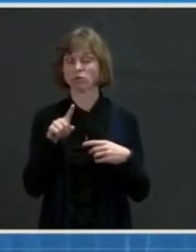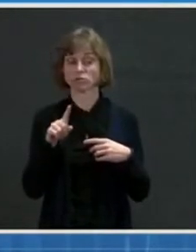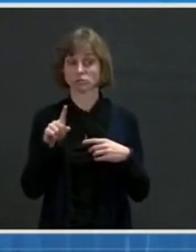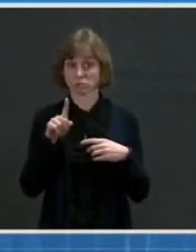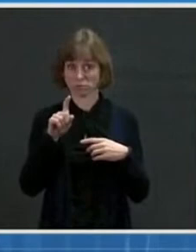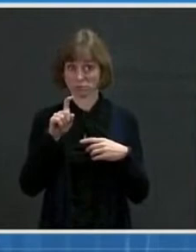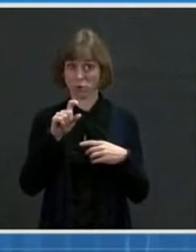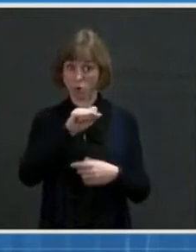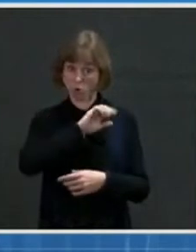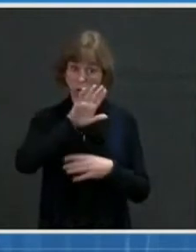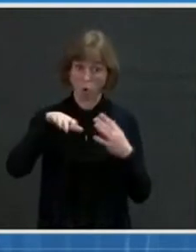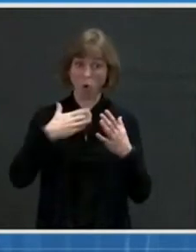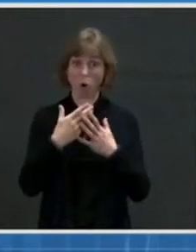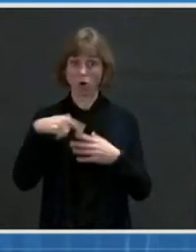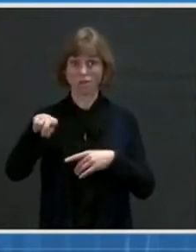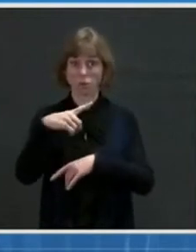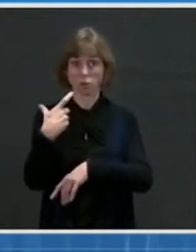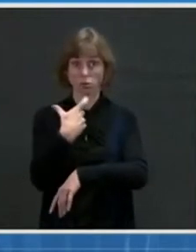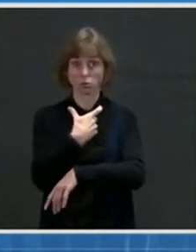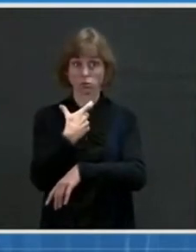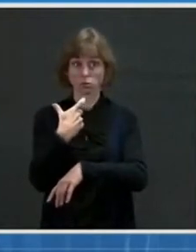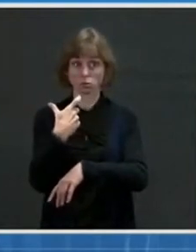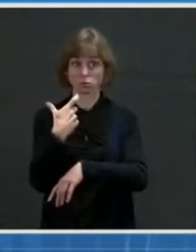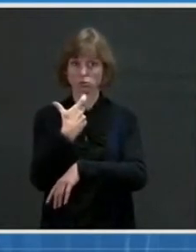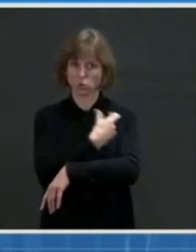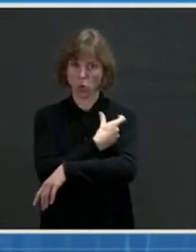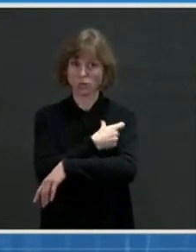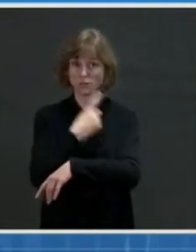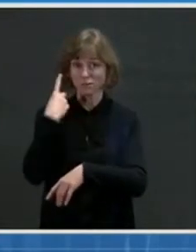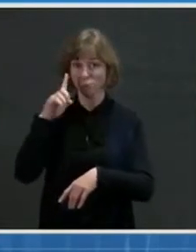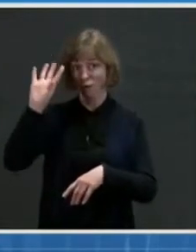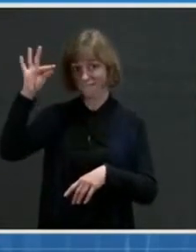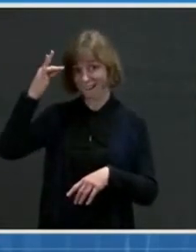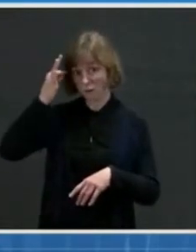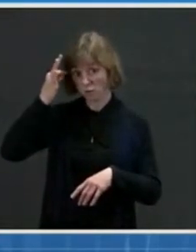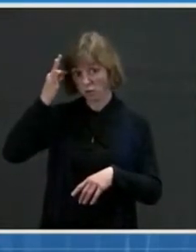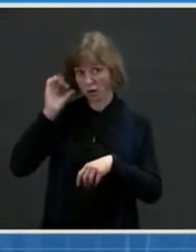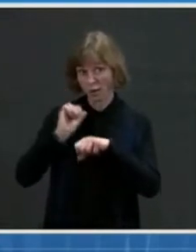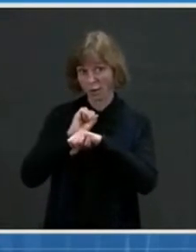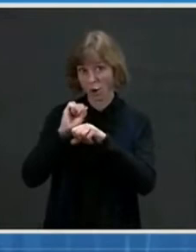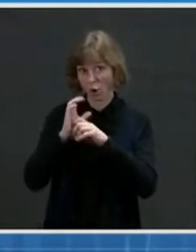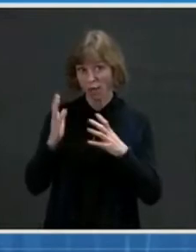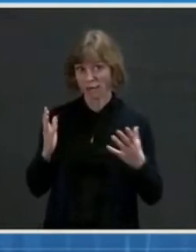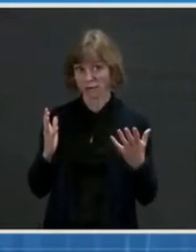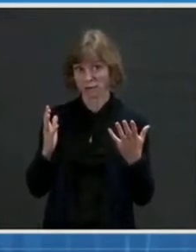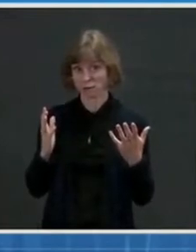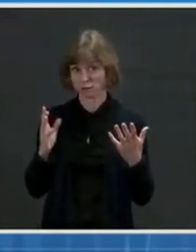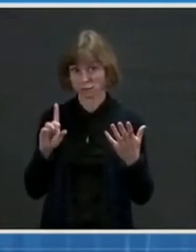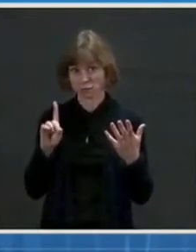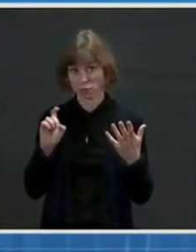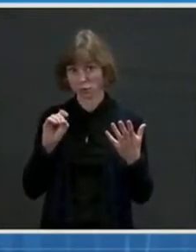TIBERIUS, AND MY QUESTION IS,